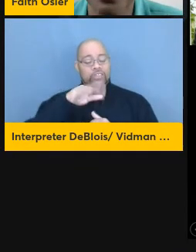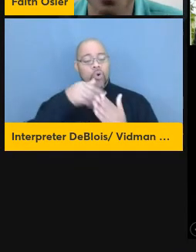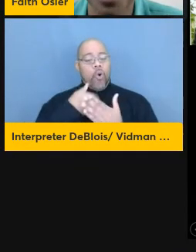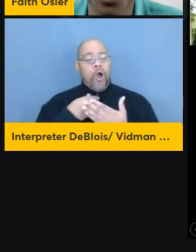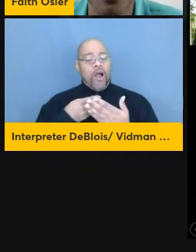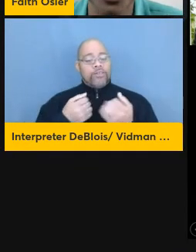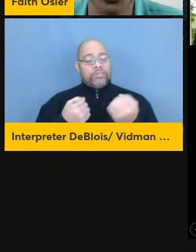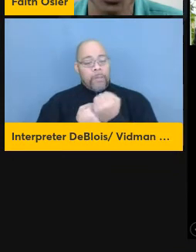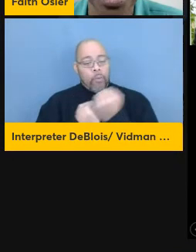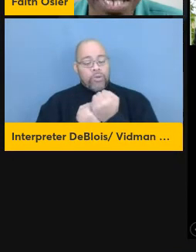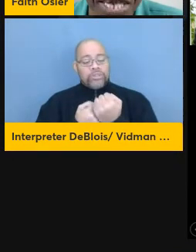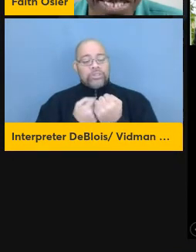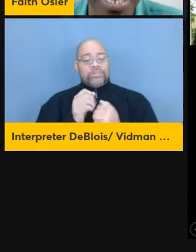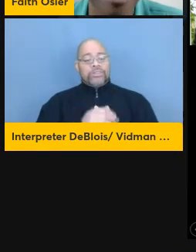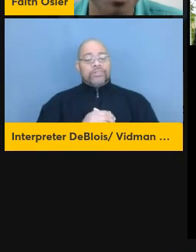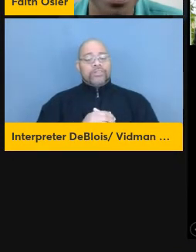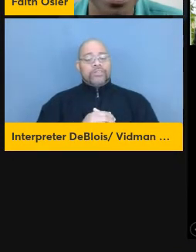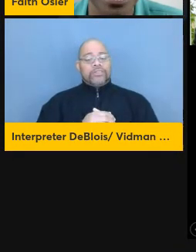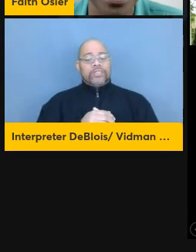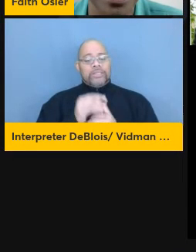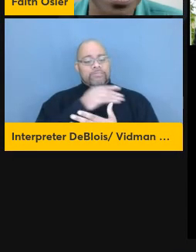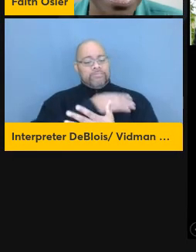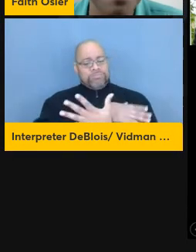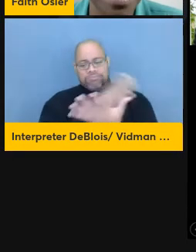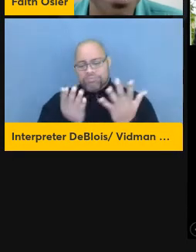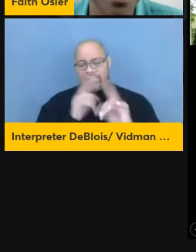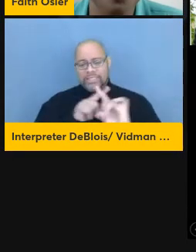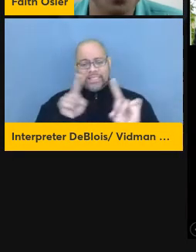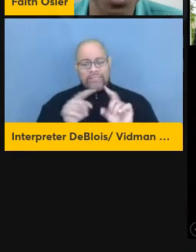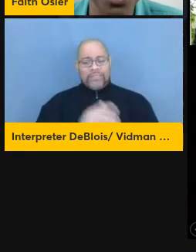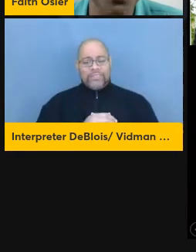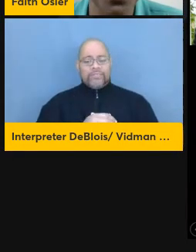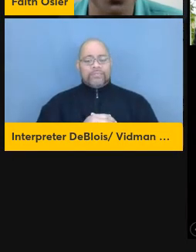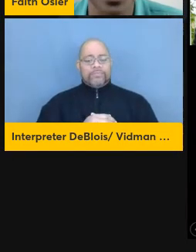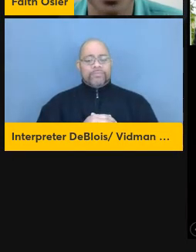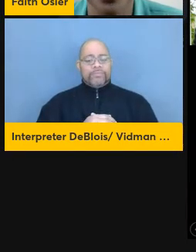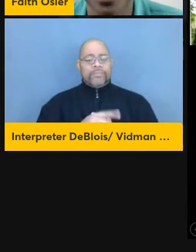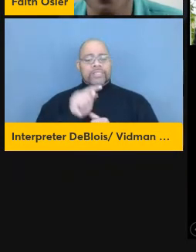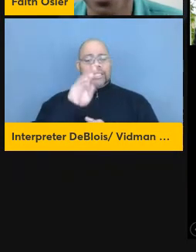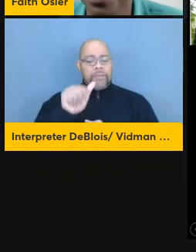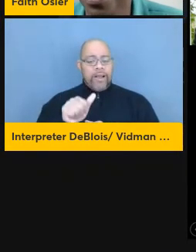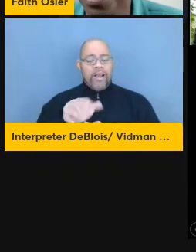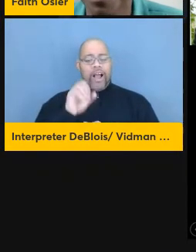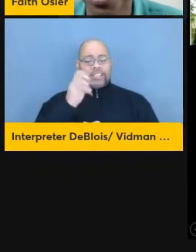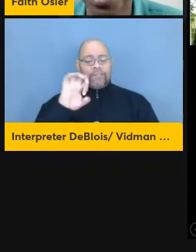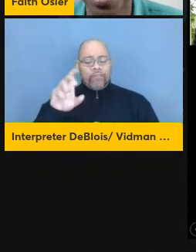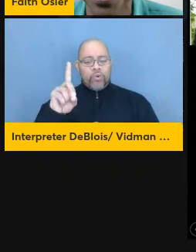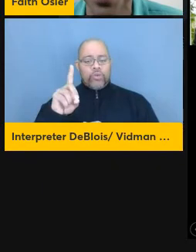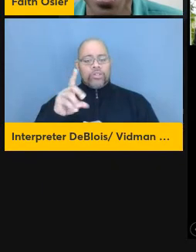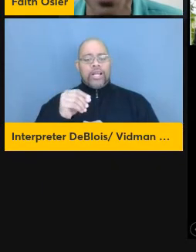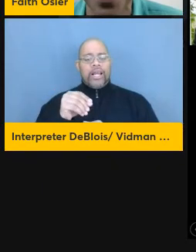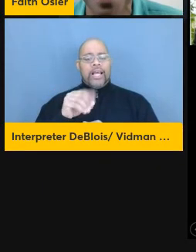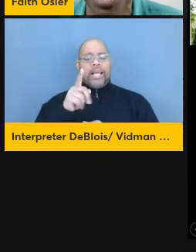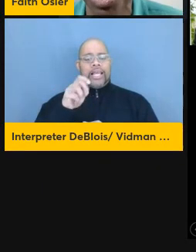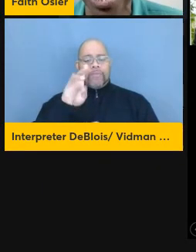from the Humboldt to the edctp Chiba, Oxford and kemri Wellcome Trust. So thank you very much.